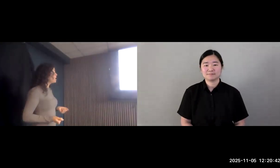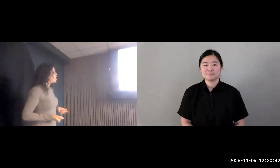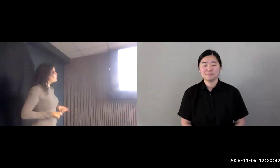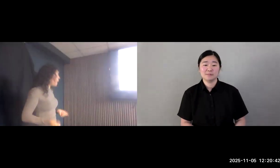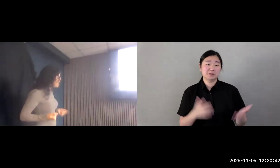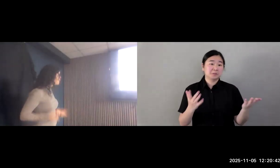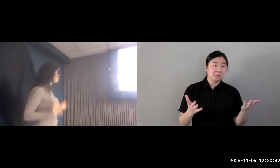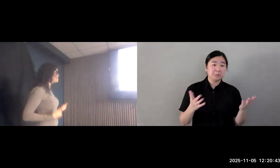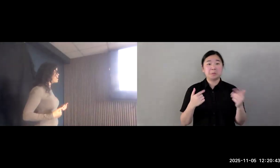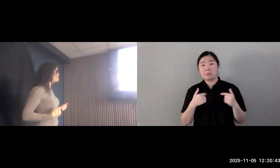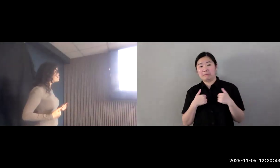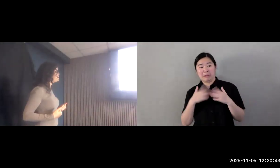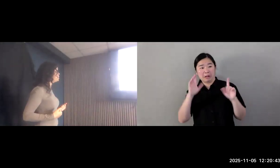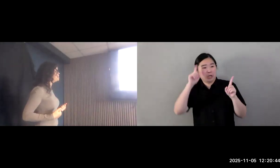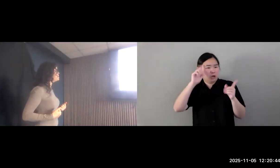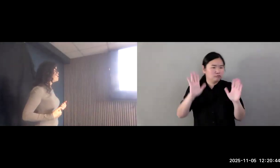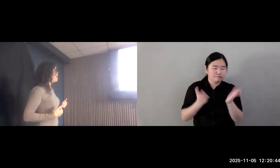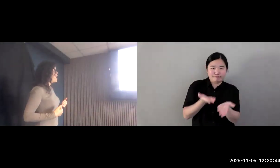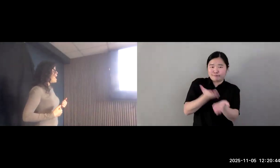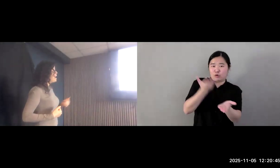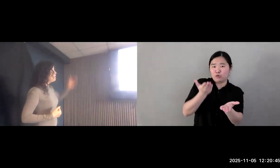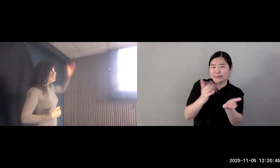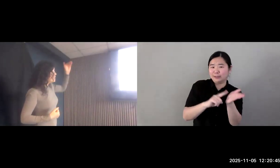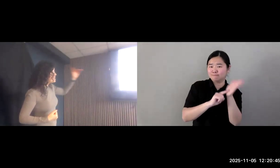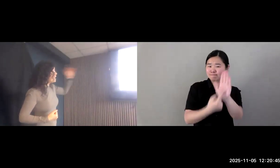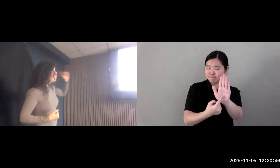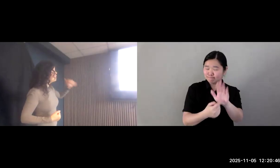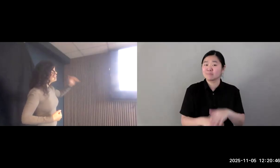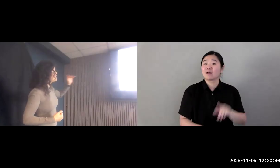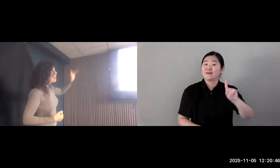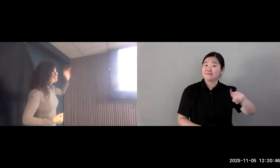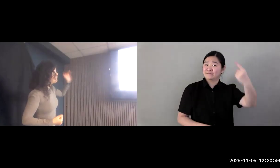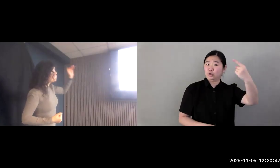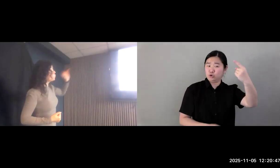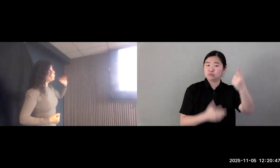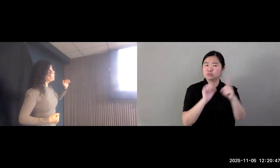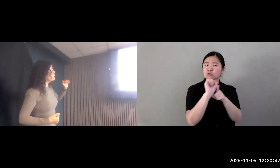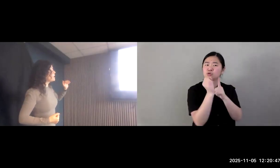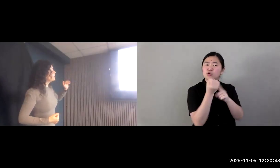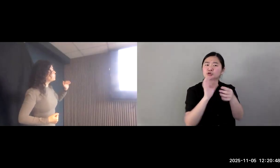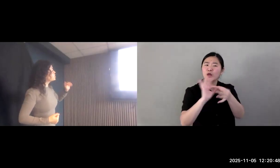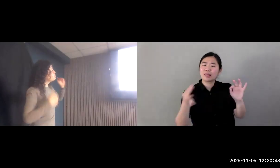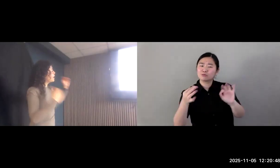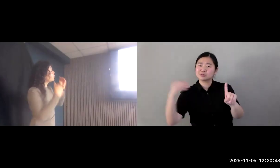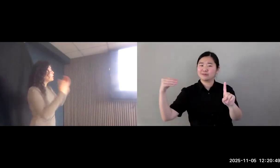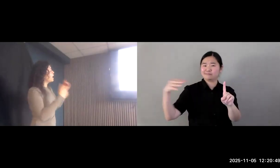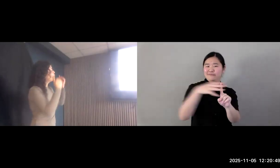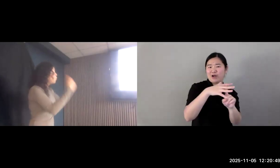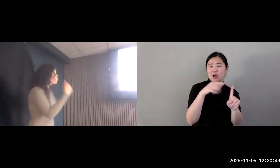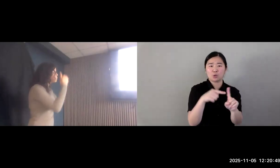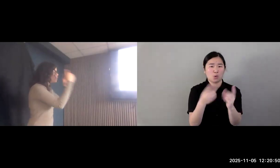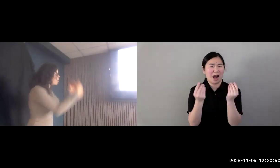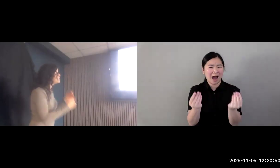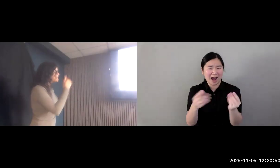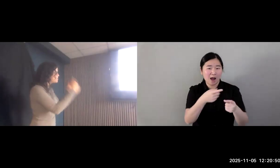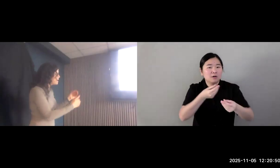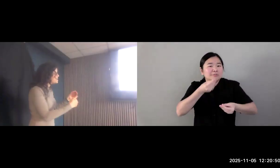the pattern of semiotic strategies. And the second one is that micro-community sign languages may rely more on context-based